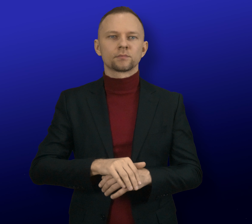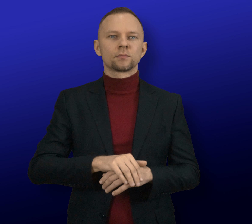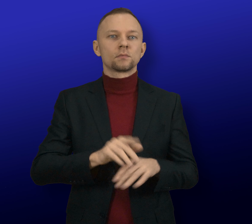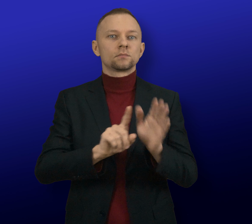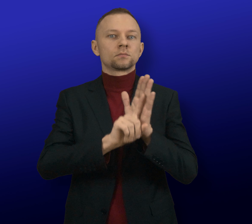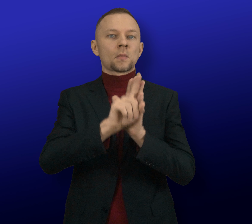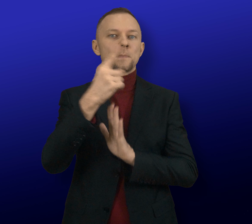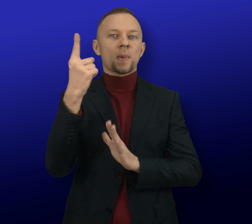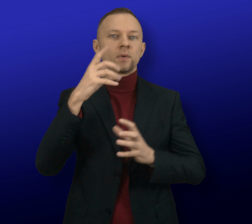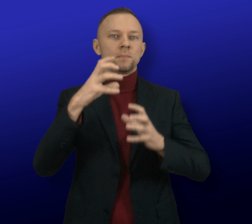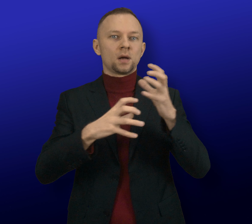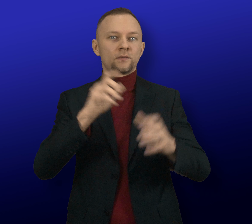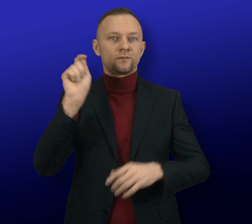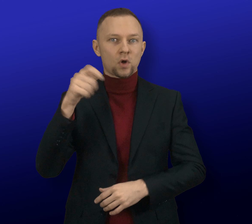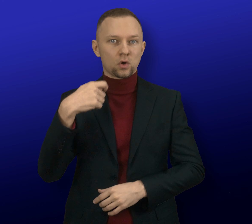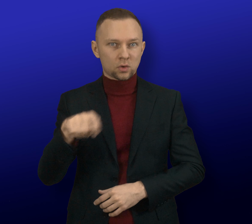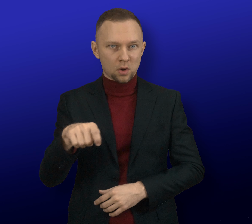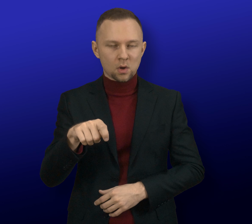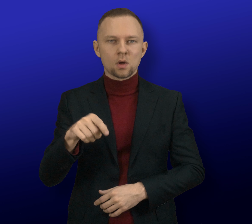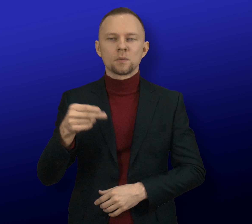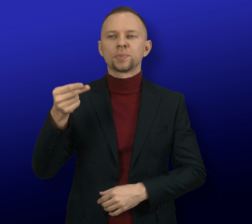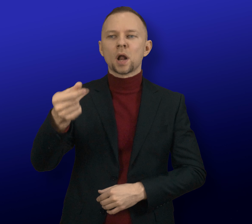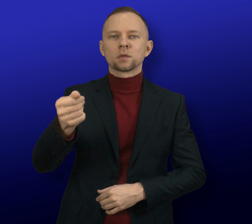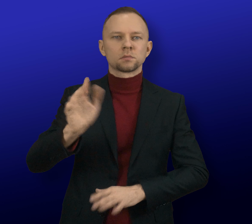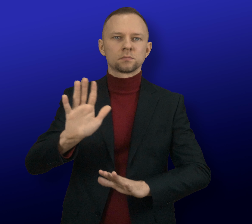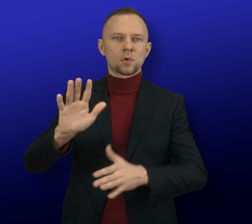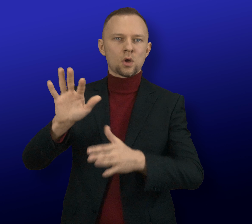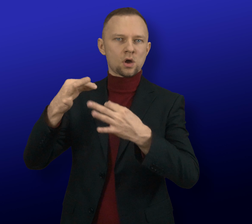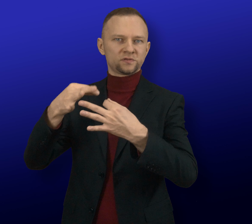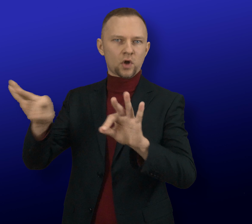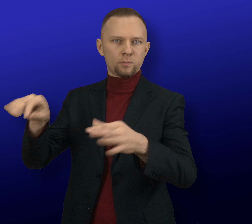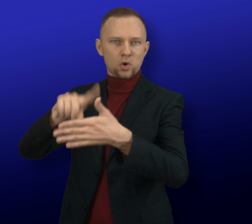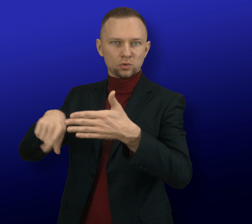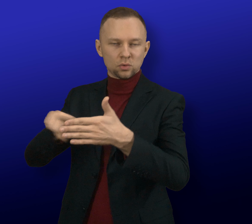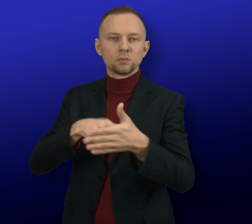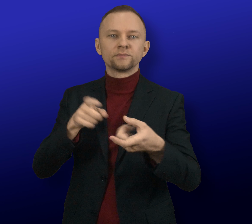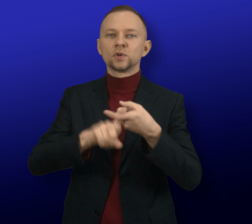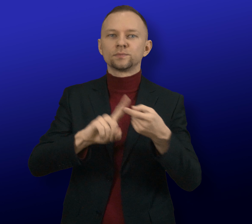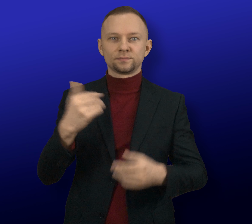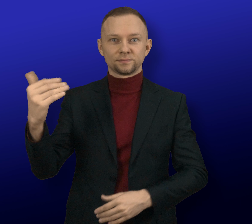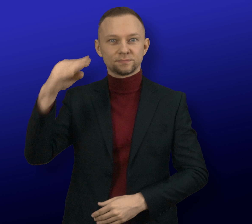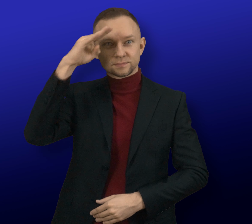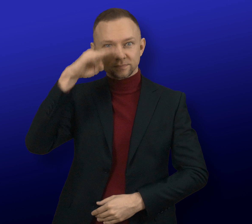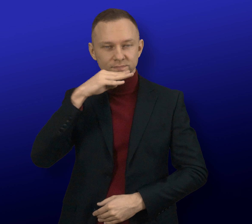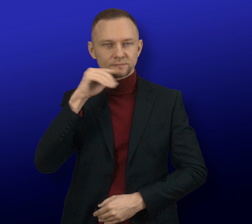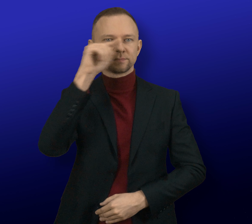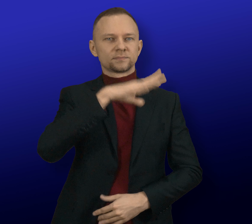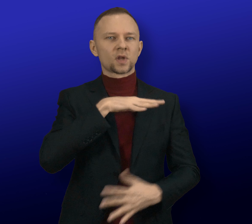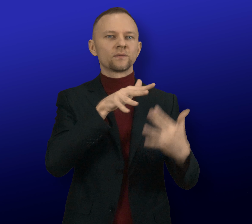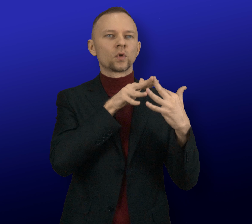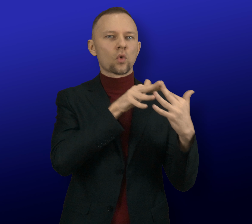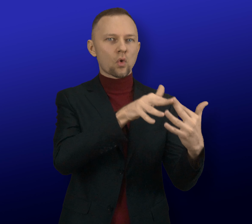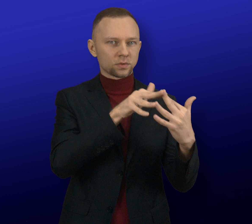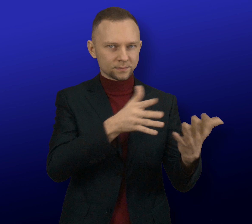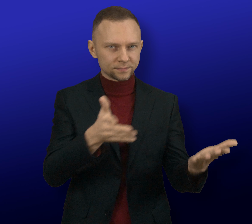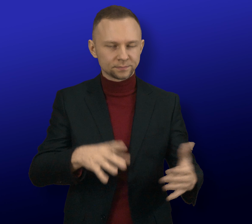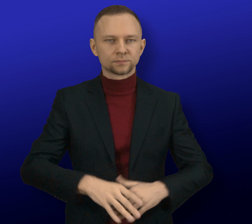but with the outbreak of the First World War, they did not take payment - as with the daughter of a soldier (her father fought at the front).